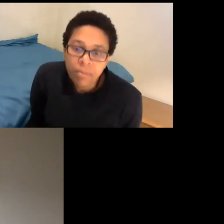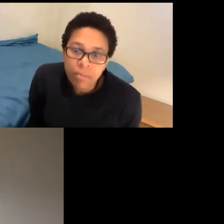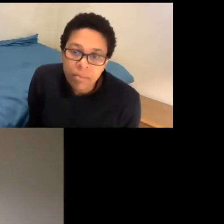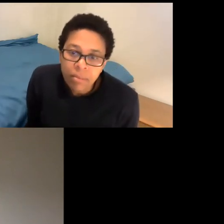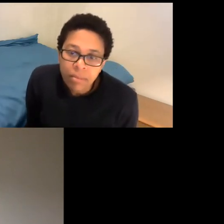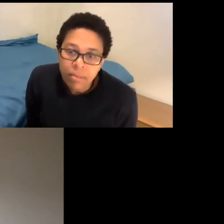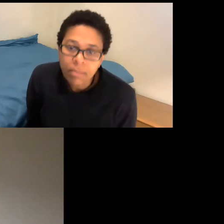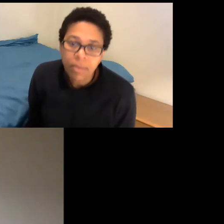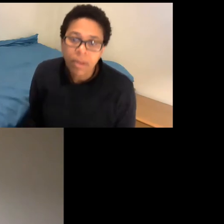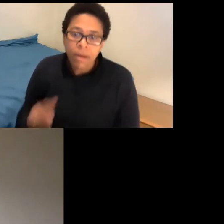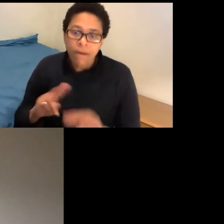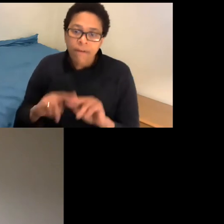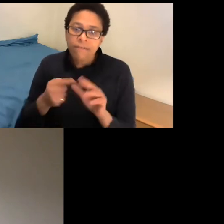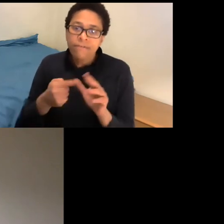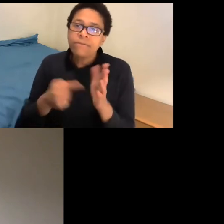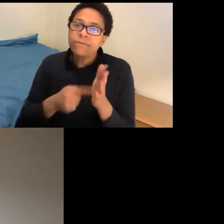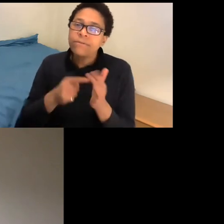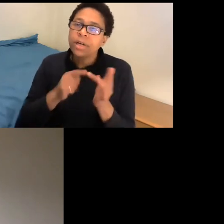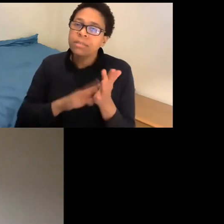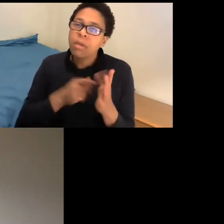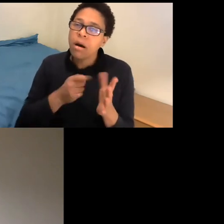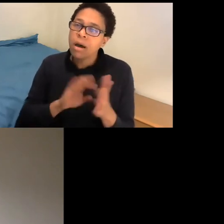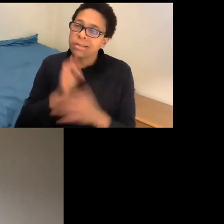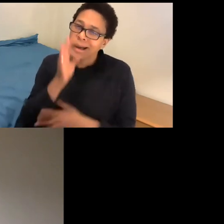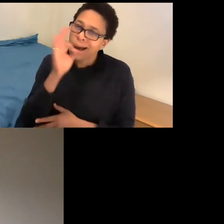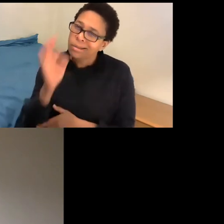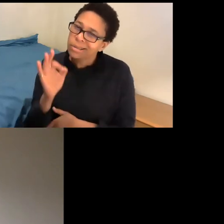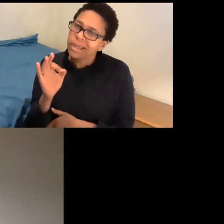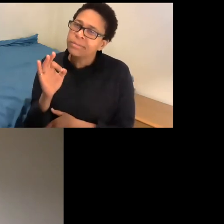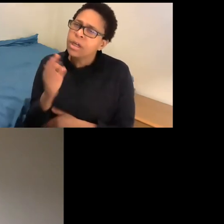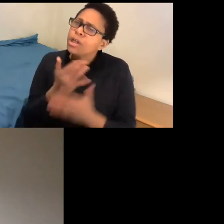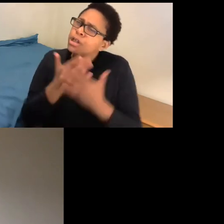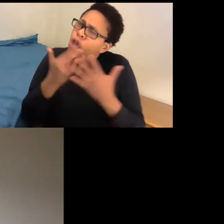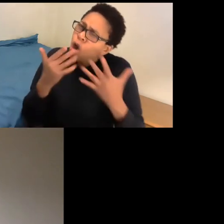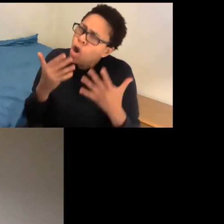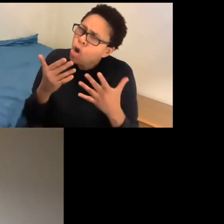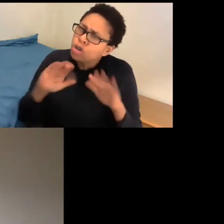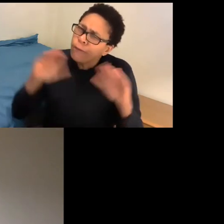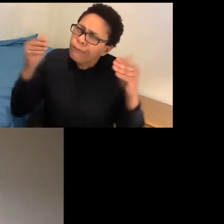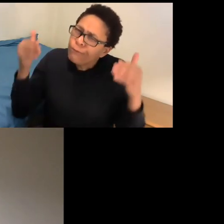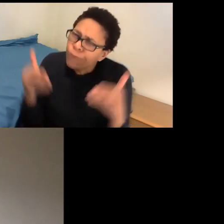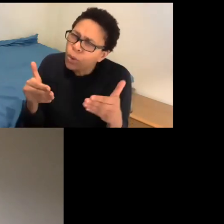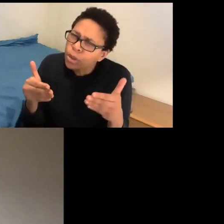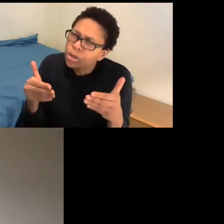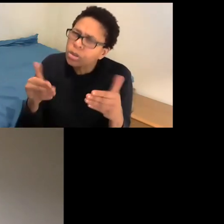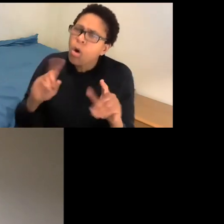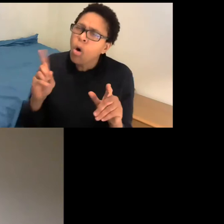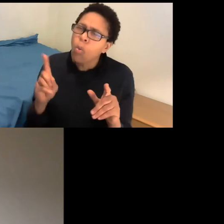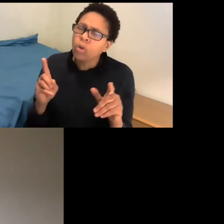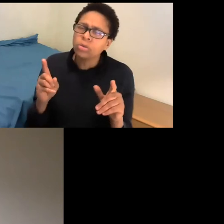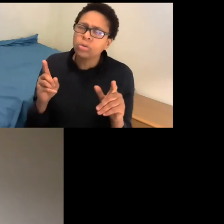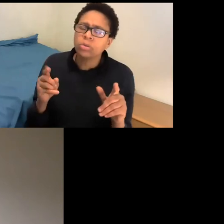'It seems like a lot of focus of anti queerness in Islam focuses on sodomy and gay men, but very little on relationships between